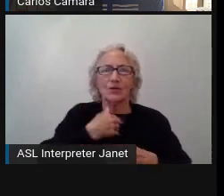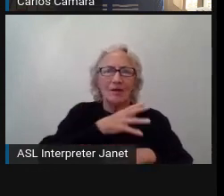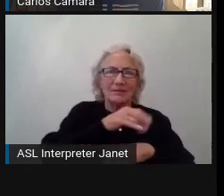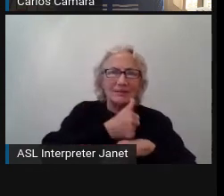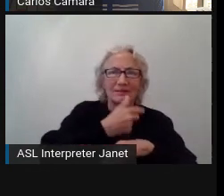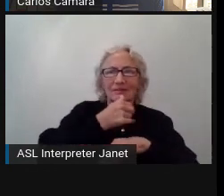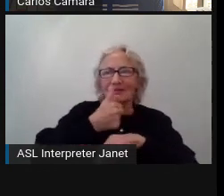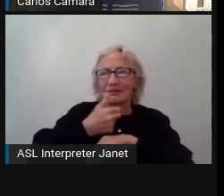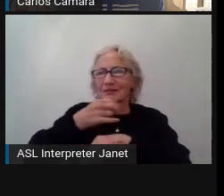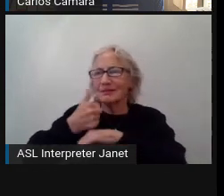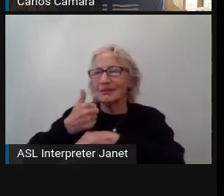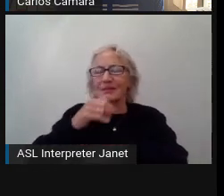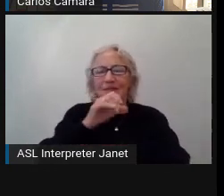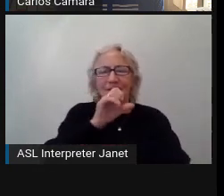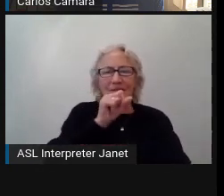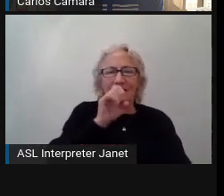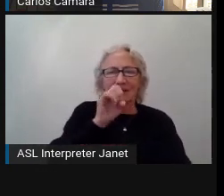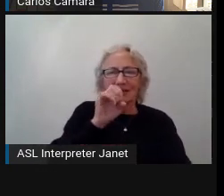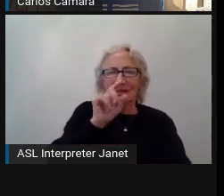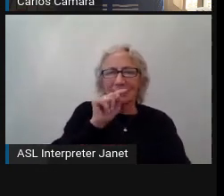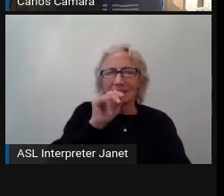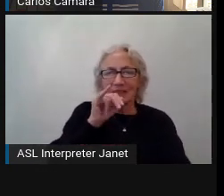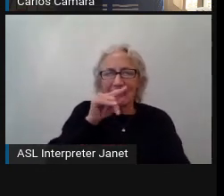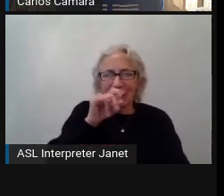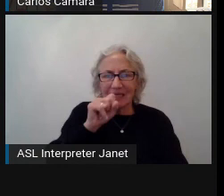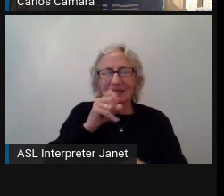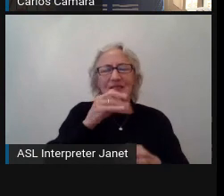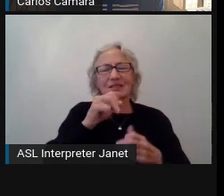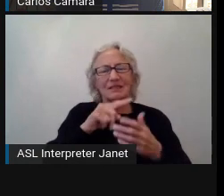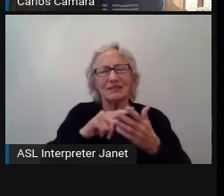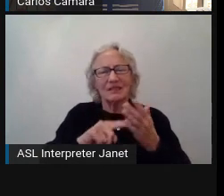in the plugins is very standard.